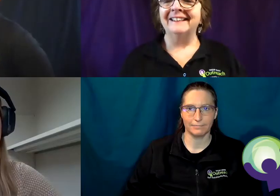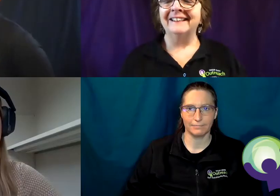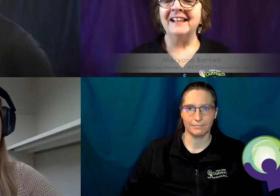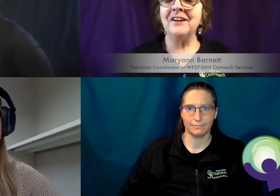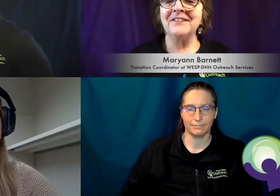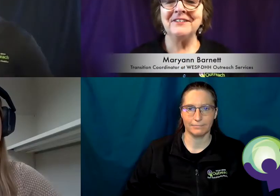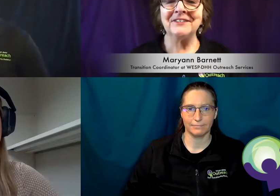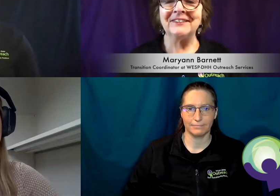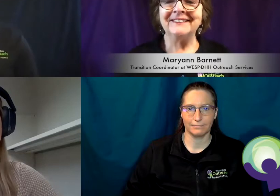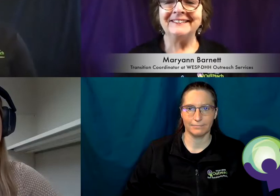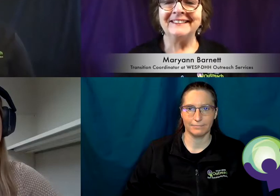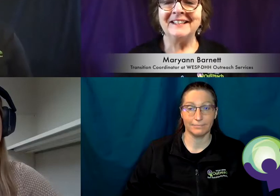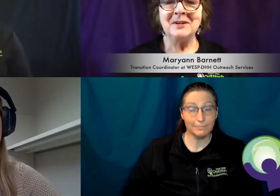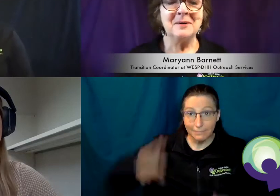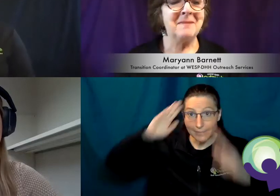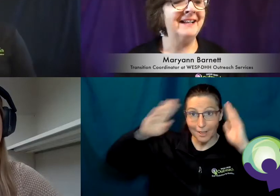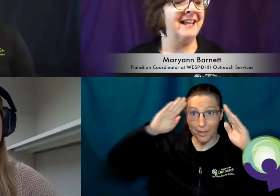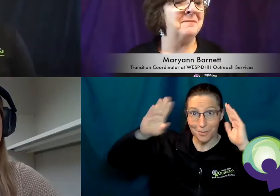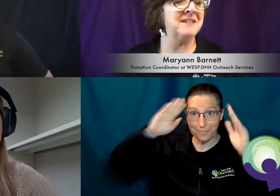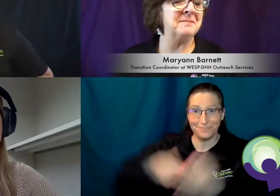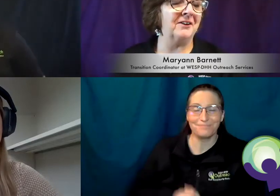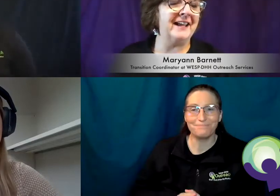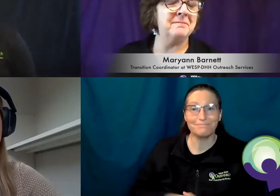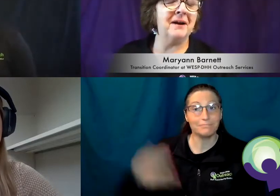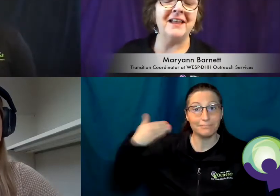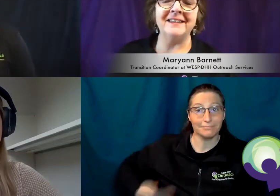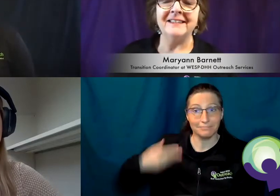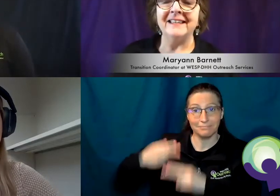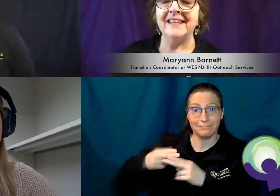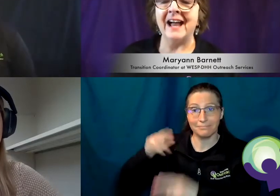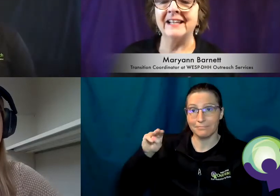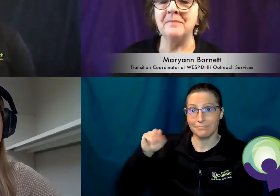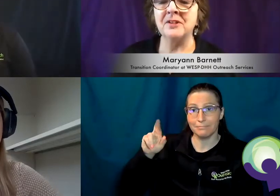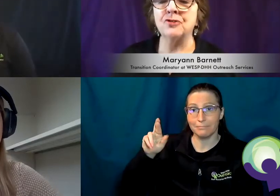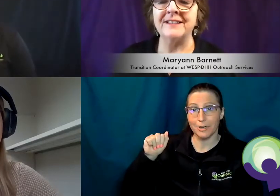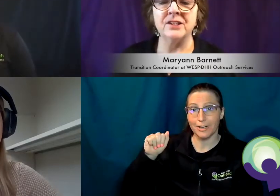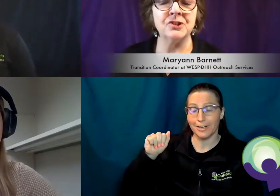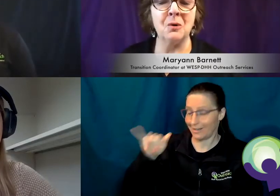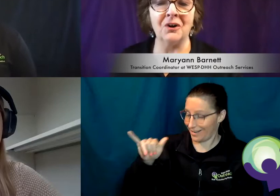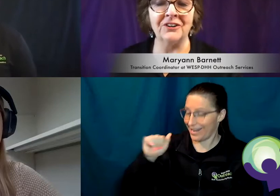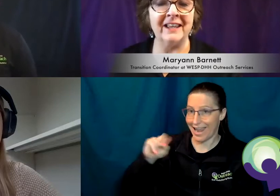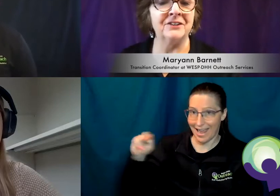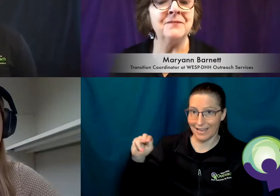Hello! My name is Maryann Barnett and I am the transition coordinator